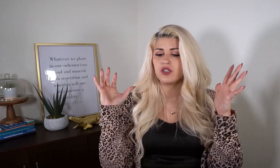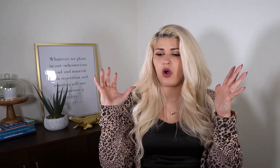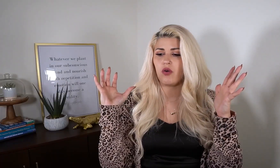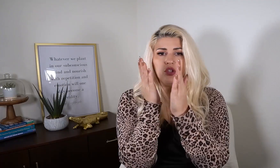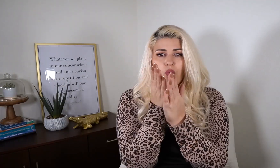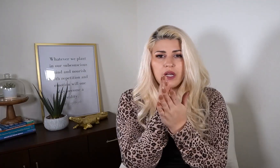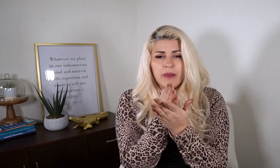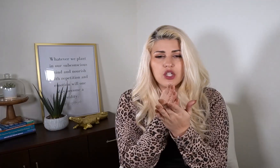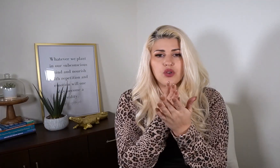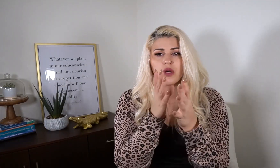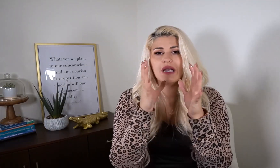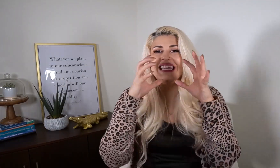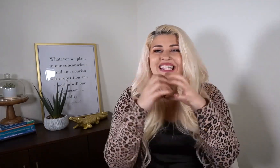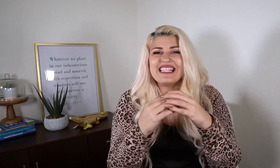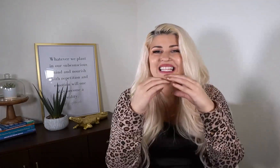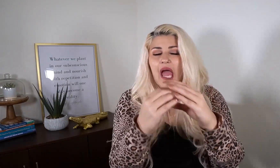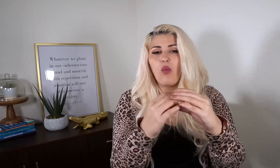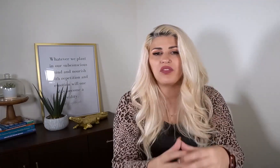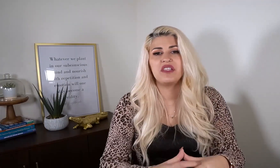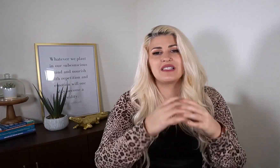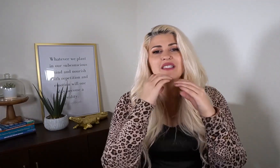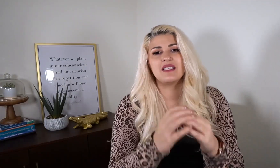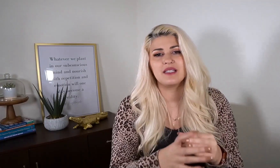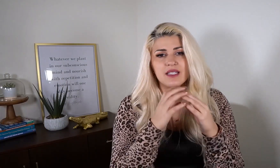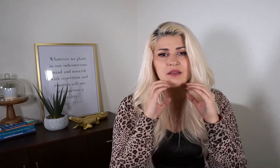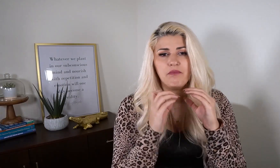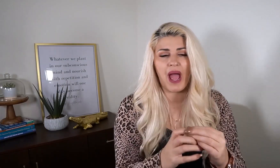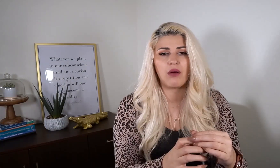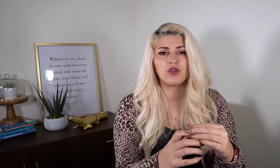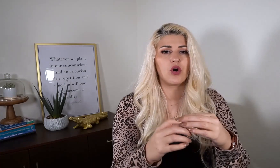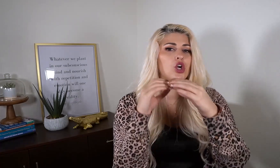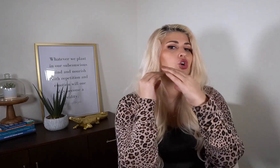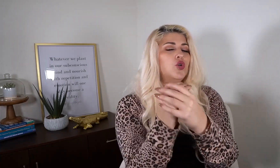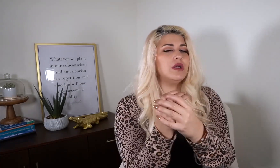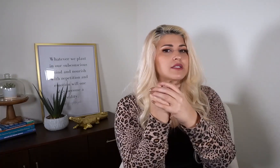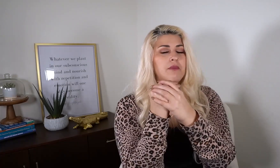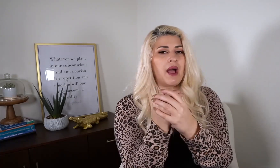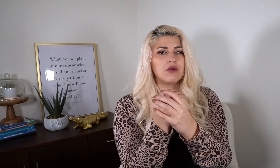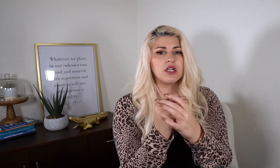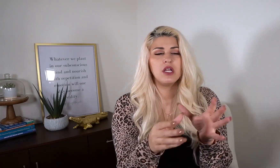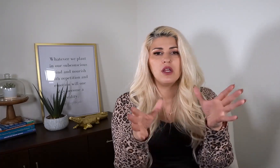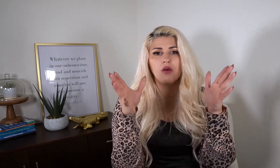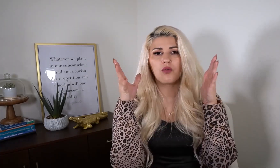So you wanna make sure, is that what the sentence is about or who it's about?